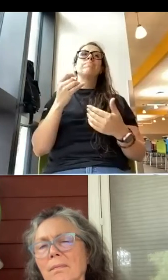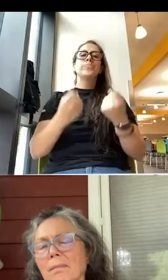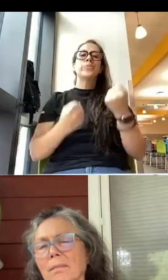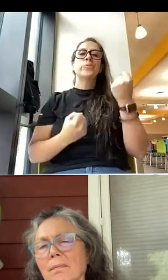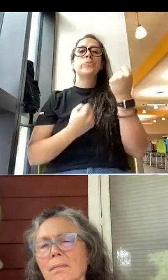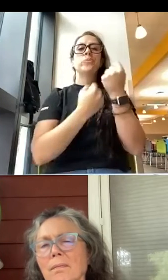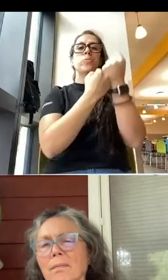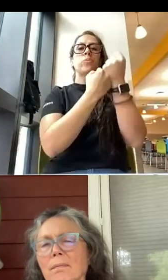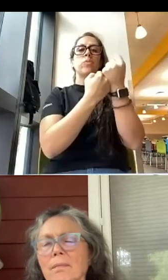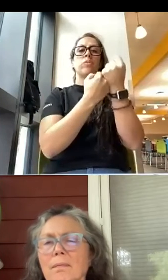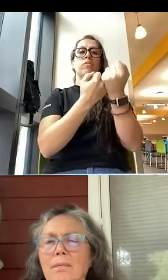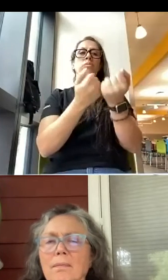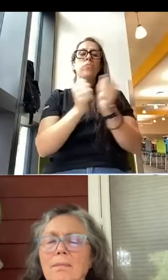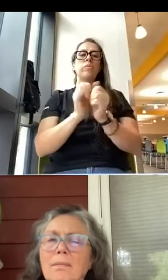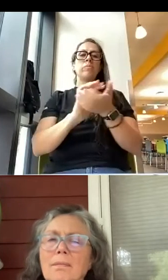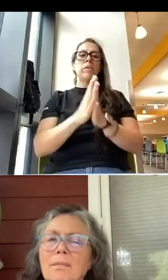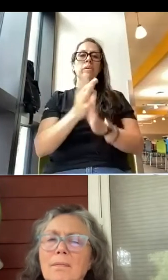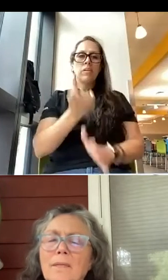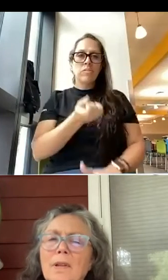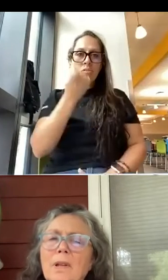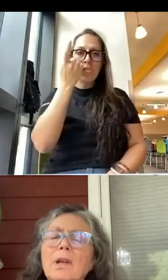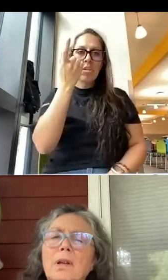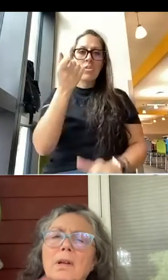people, because we're *not* a people, we're not like an ethnic group.